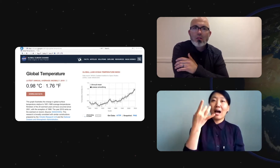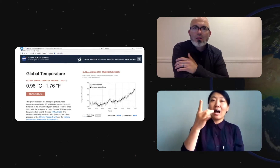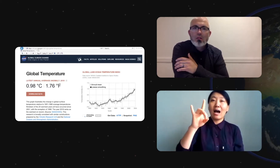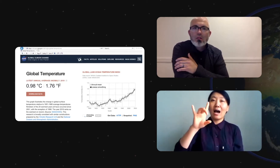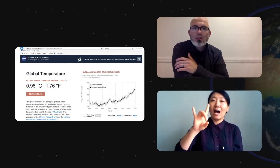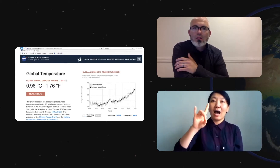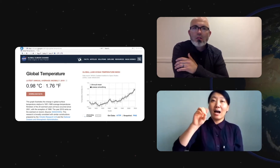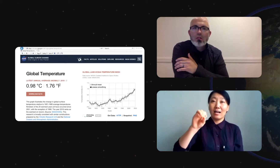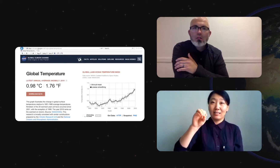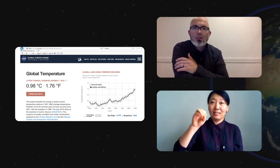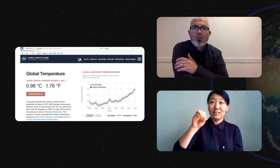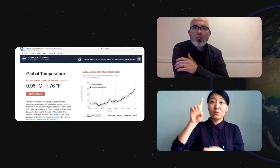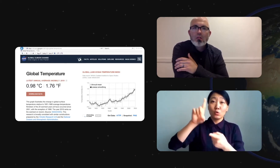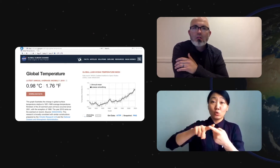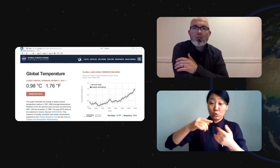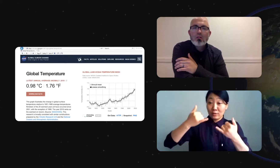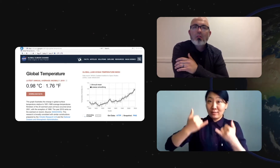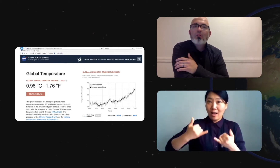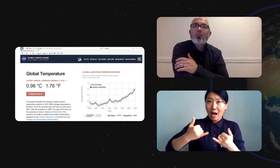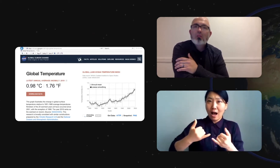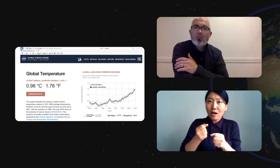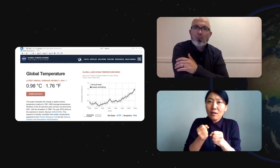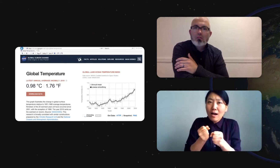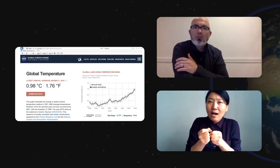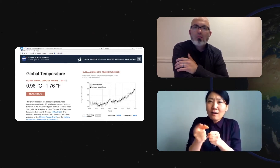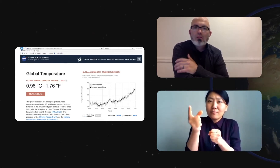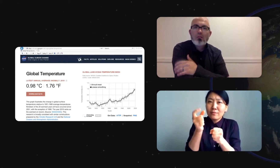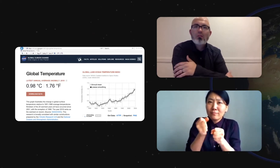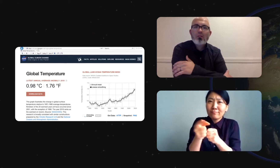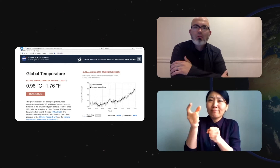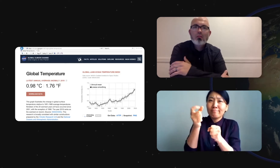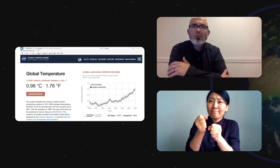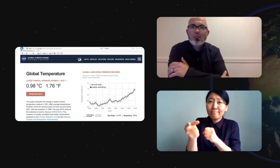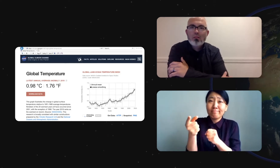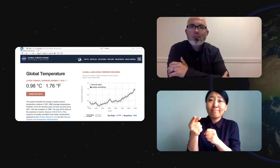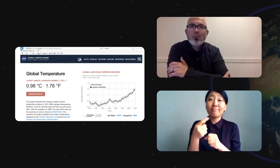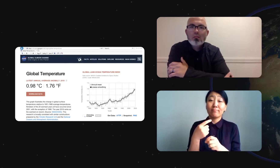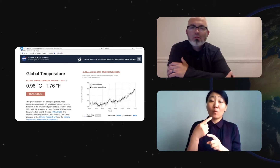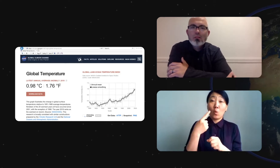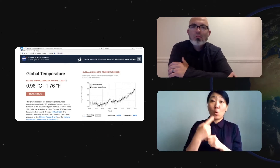This started out in 1800, and the information still continues every year.